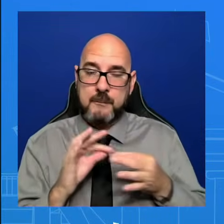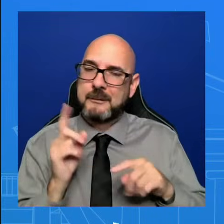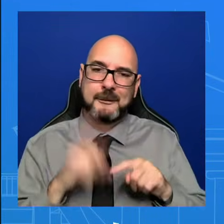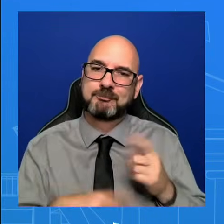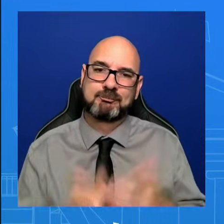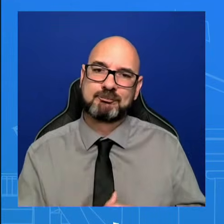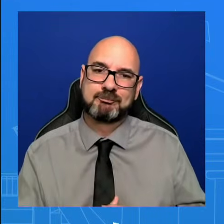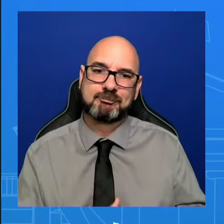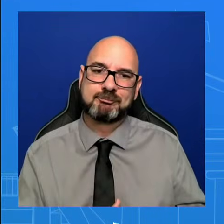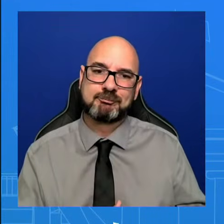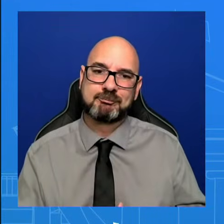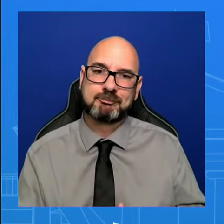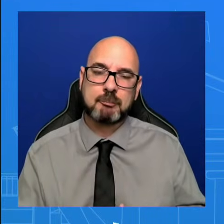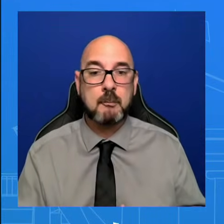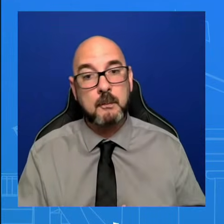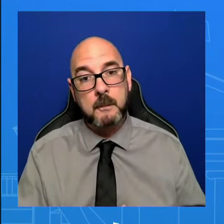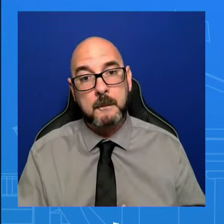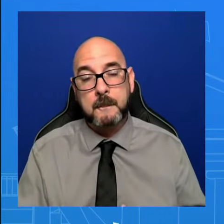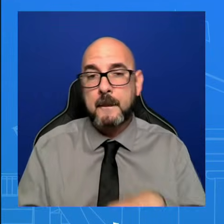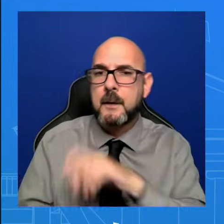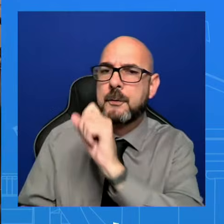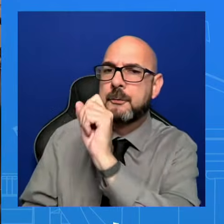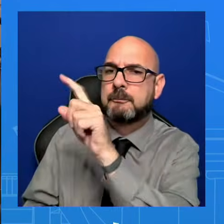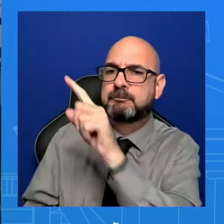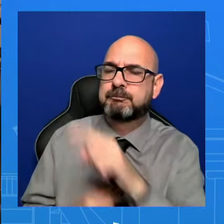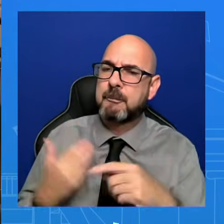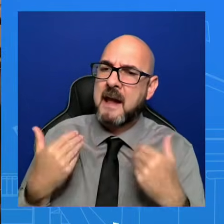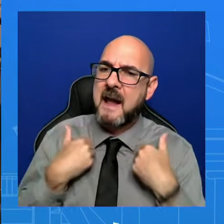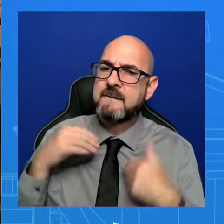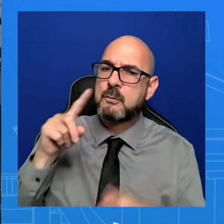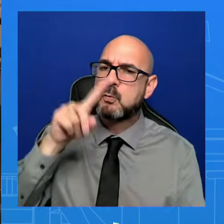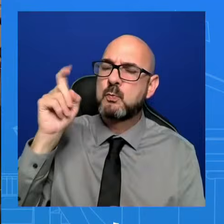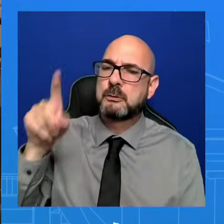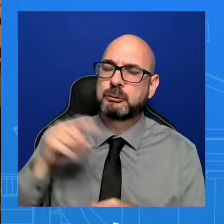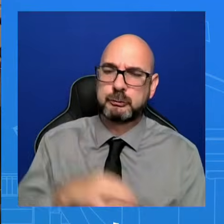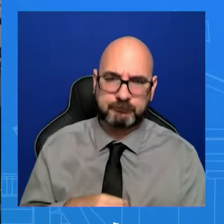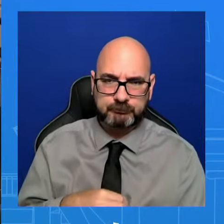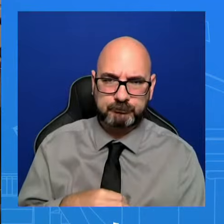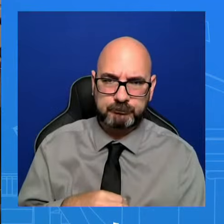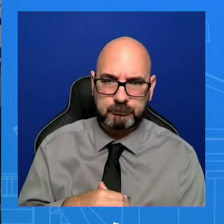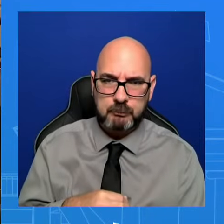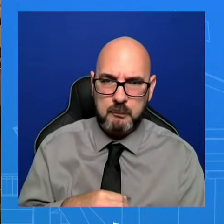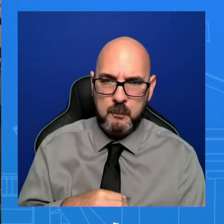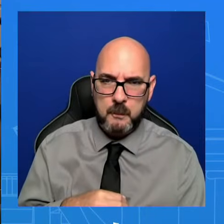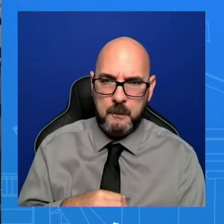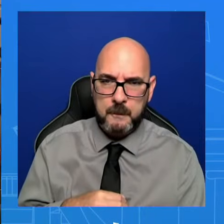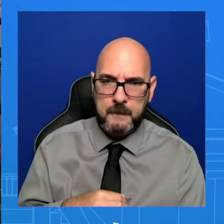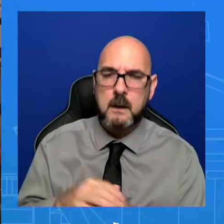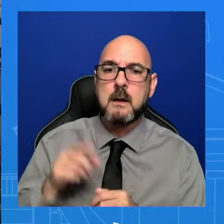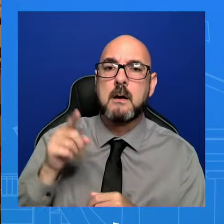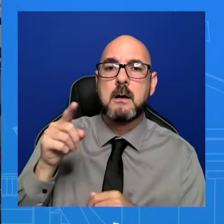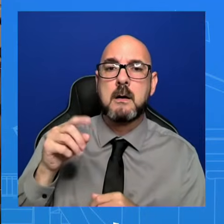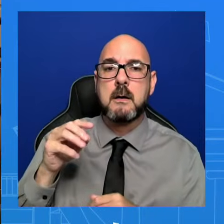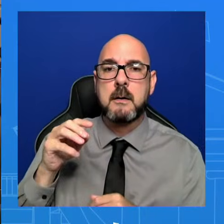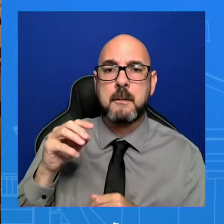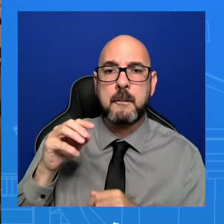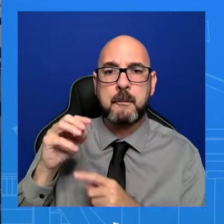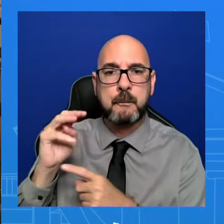The Press: I have a question on Elon Musk's China visit. He concluded a surprise visit recently, meeting with senior Communist Party officials